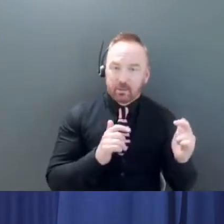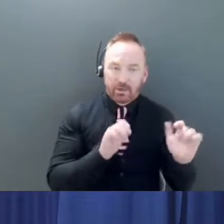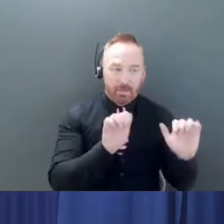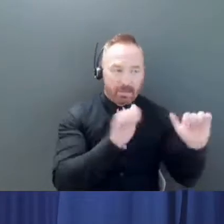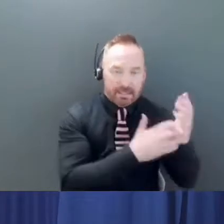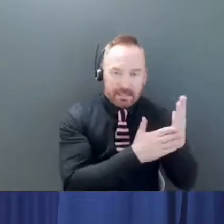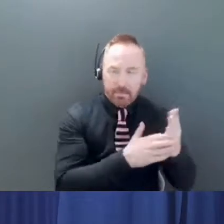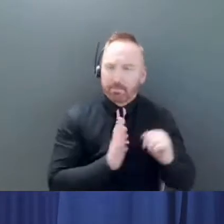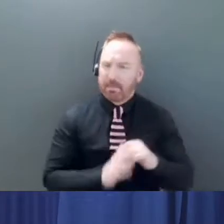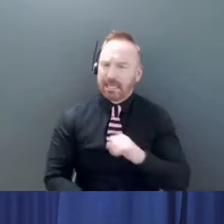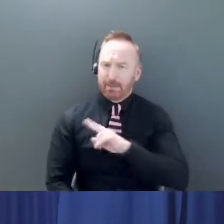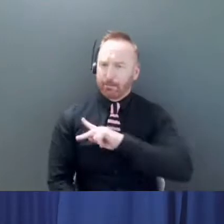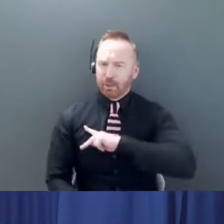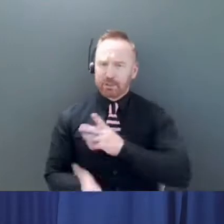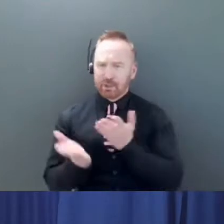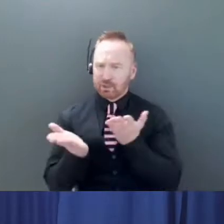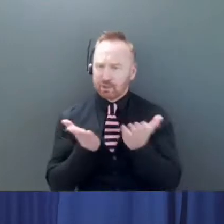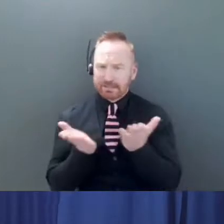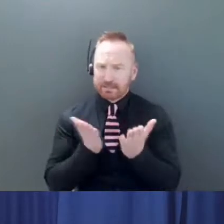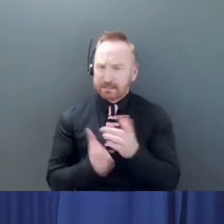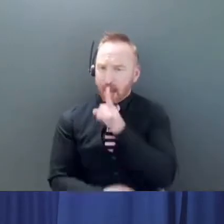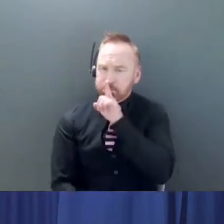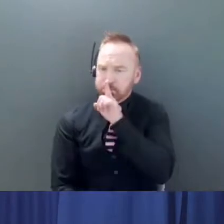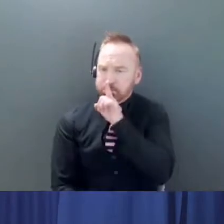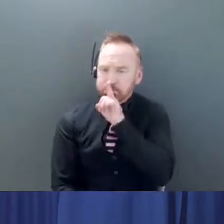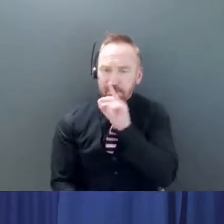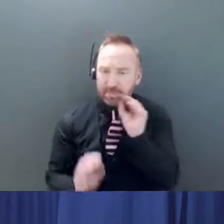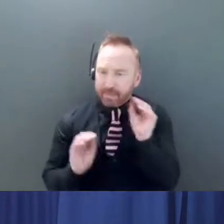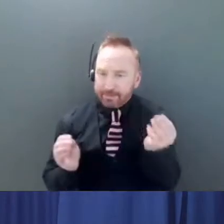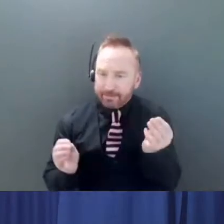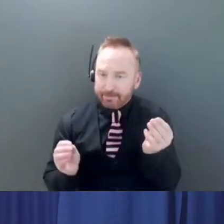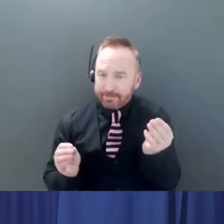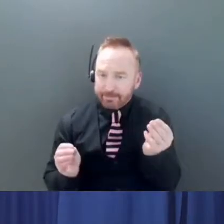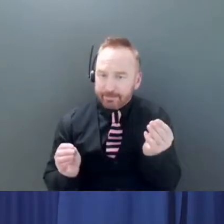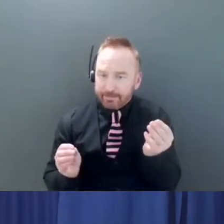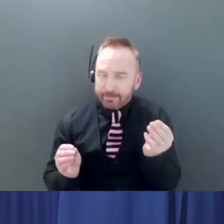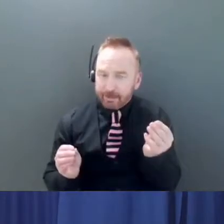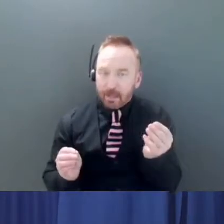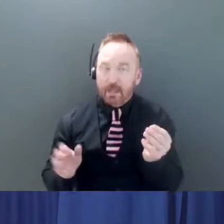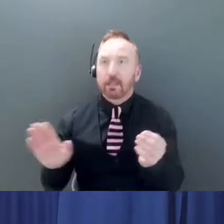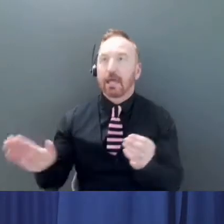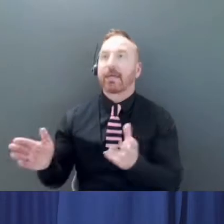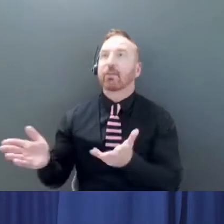to personal services. There was retail shops and grocer, bars and restaurants, recreation centres, but barber